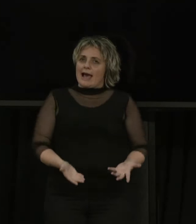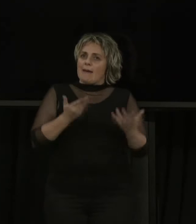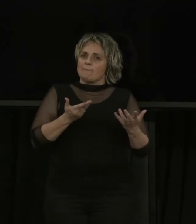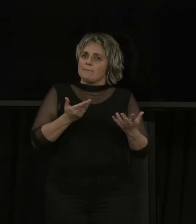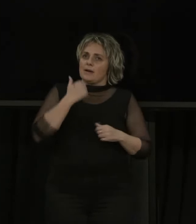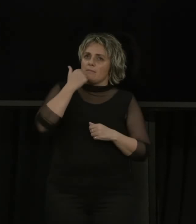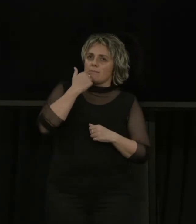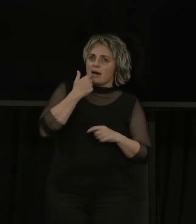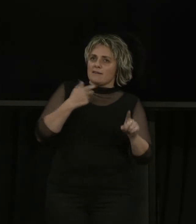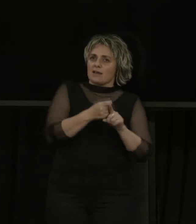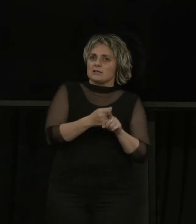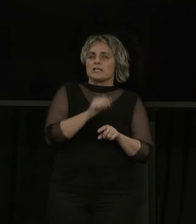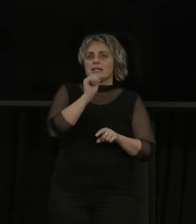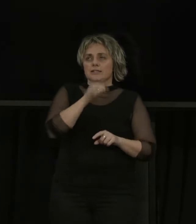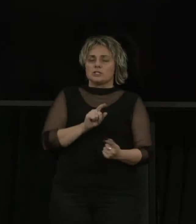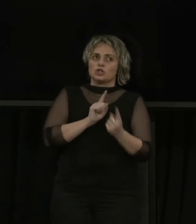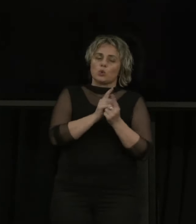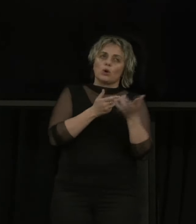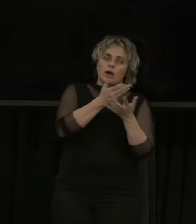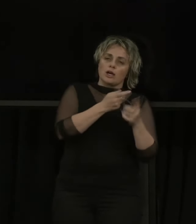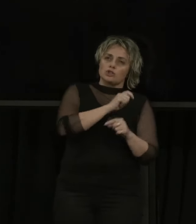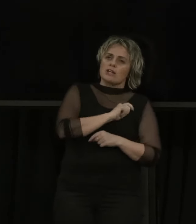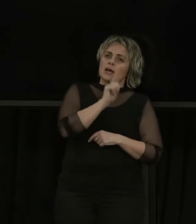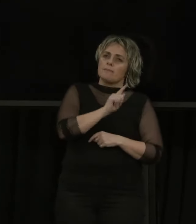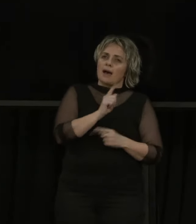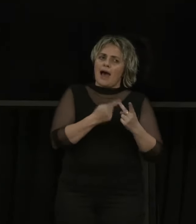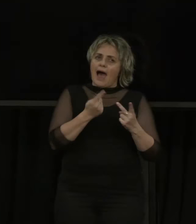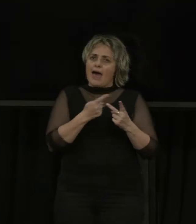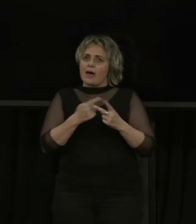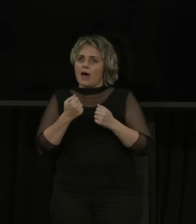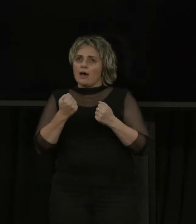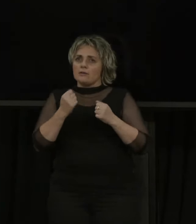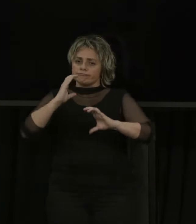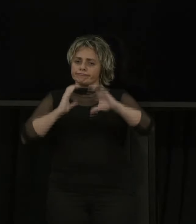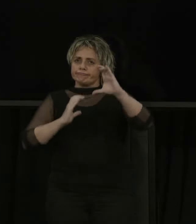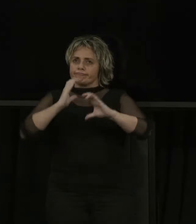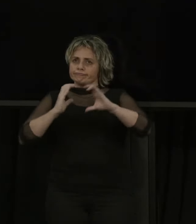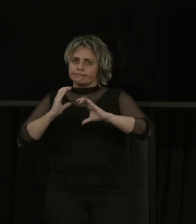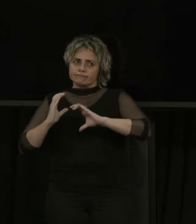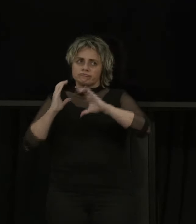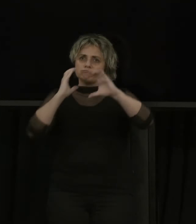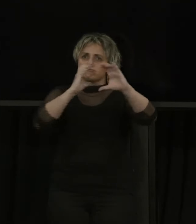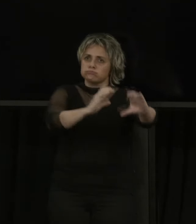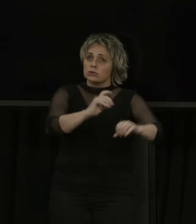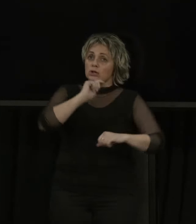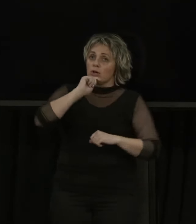Maori vaccination rates are lower, what extra pack